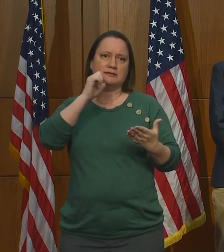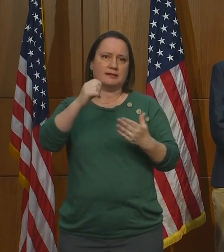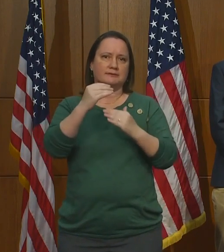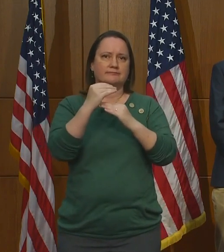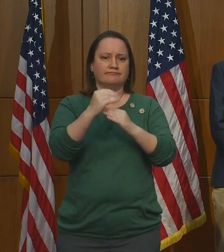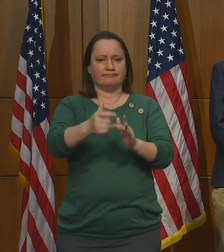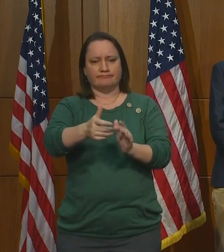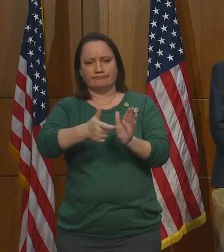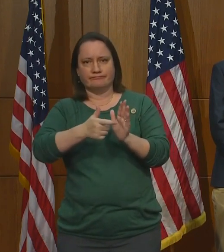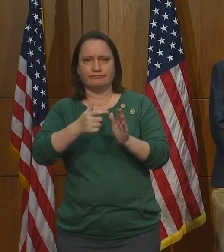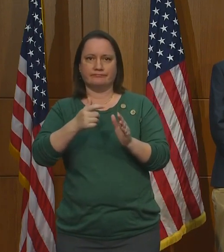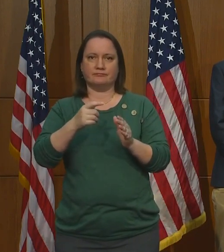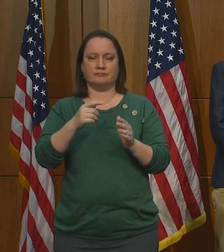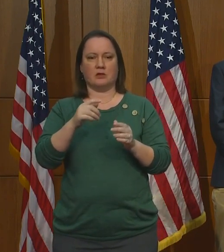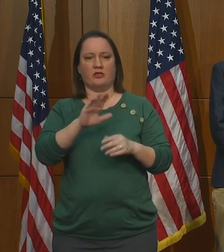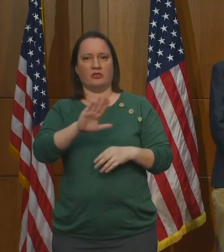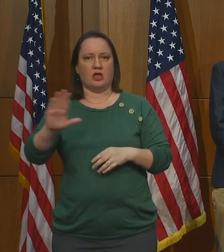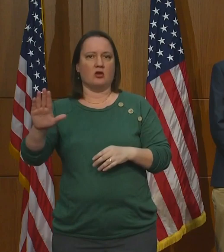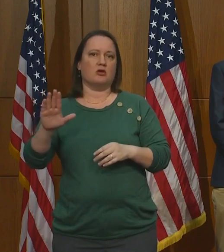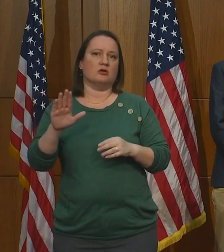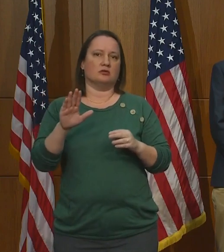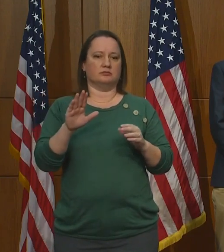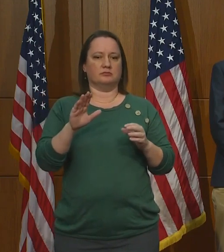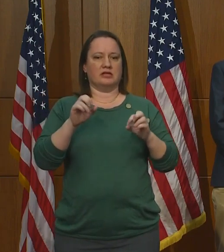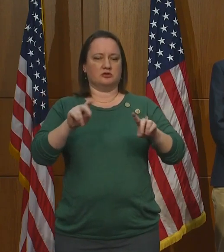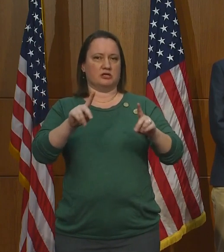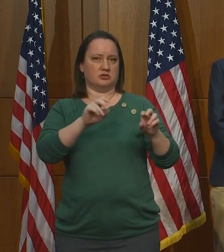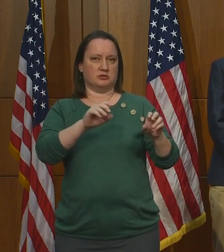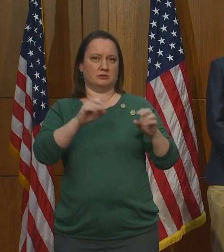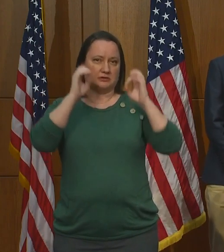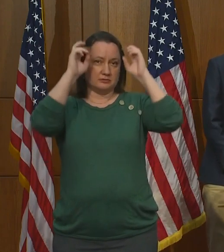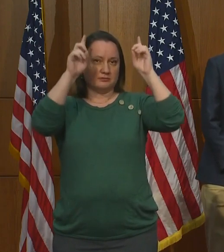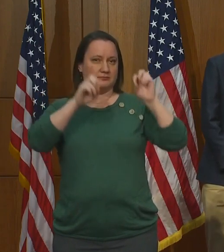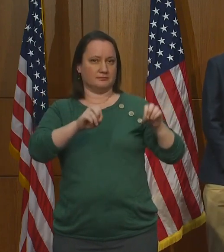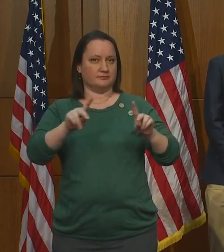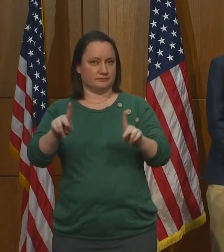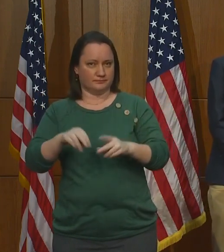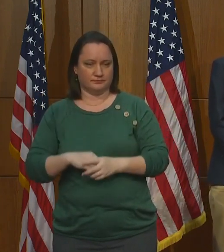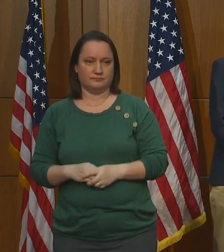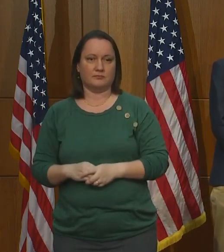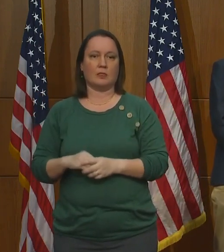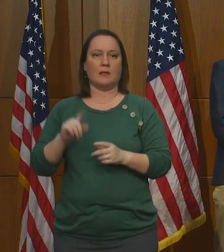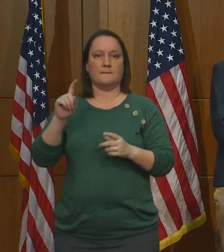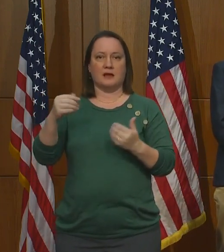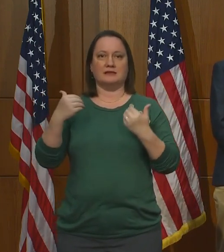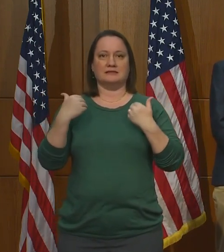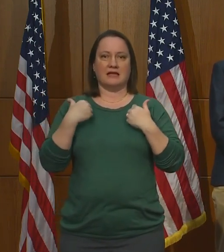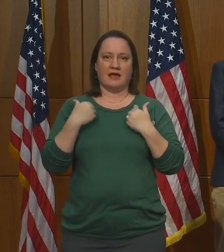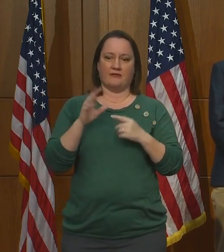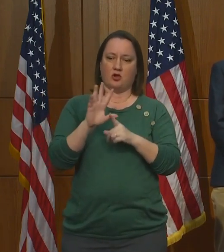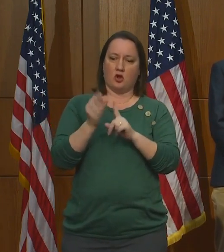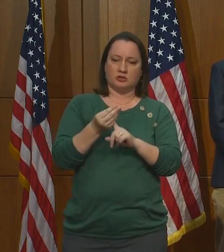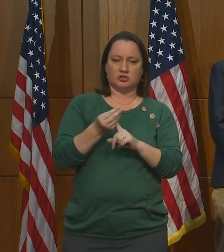STUDENT SCANNED DOESN'T DICTATE THE EDUCATION OPPORTUNITY THAT THEY HAVE ACCESS TO. YOU MUST